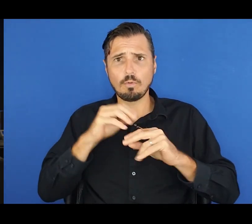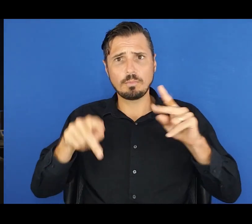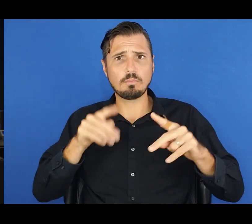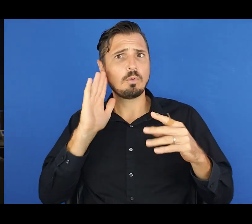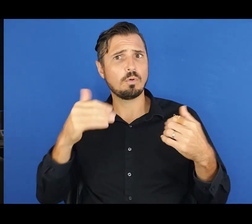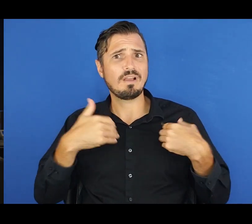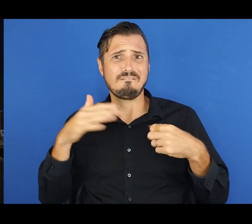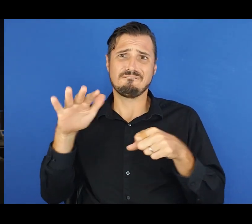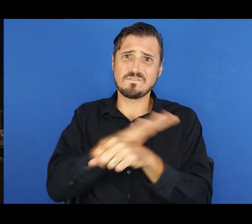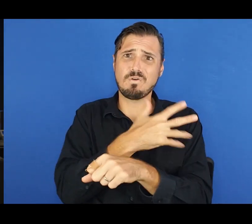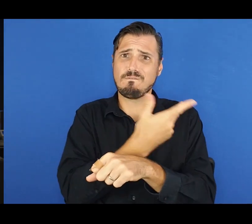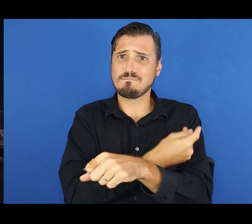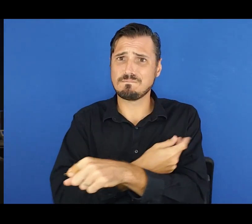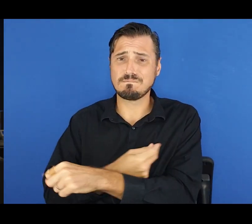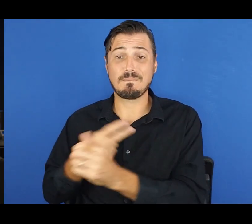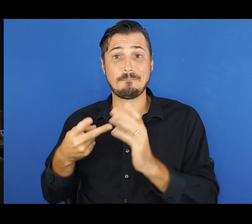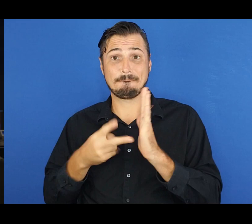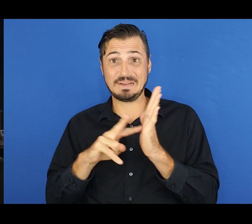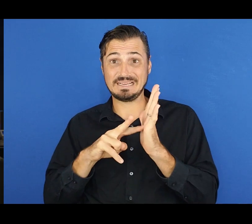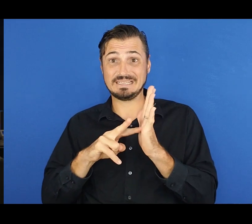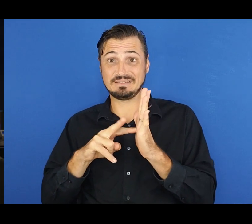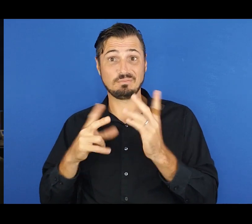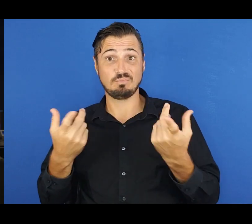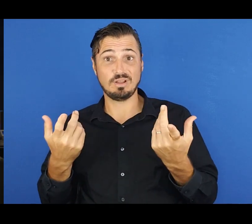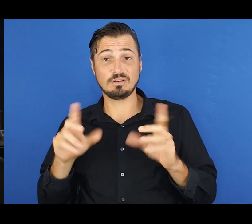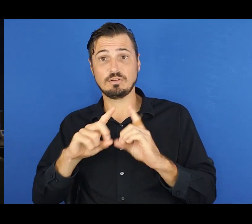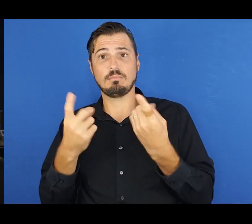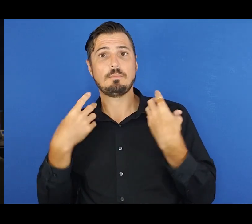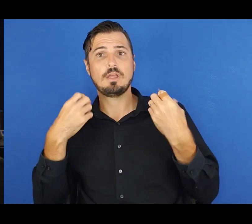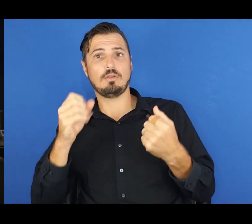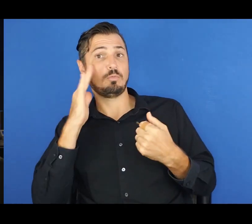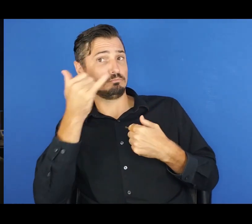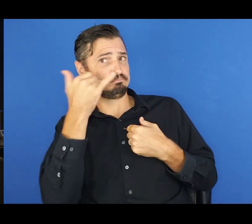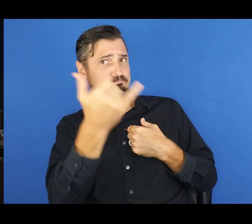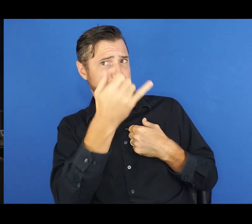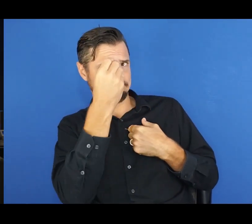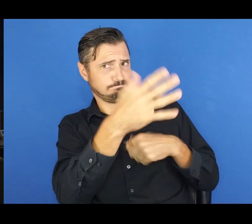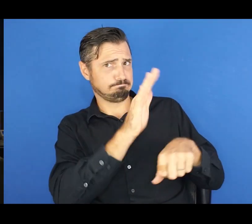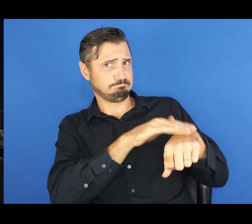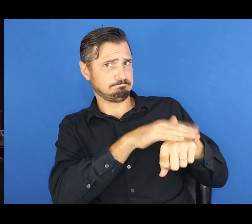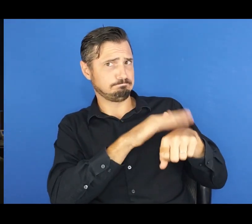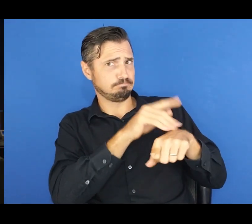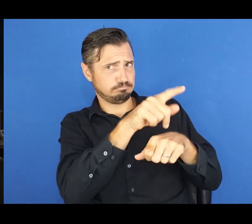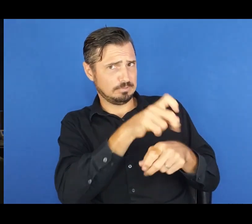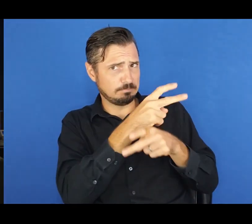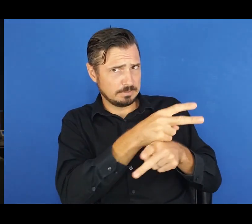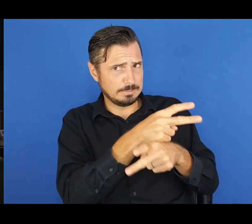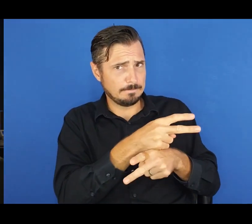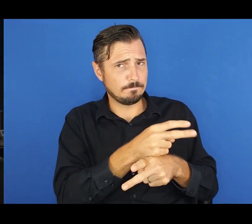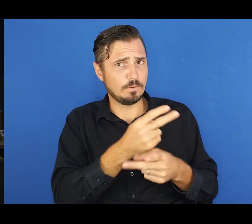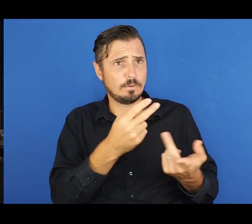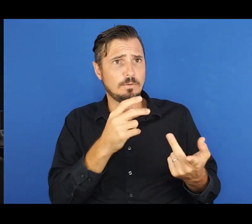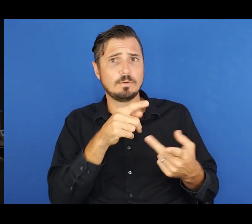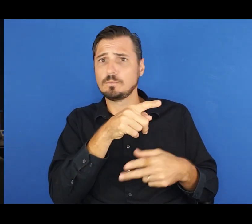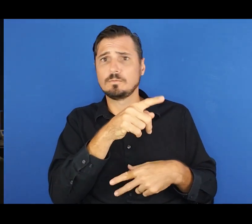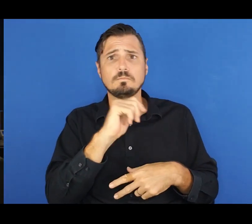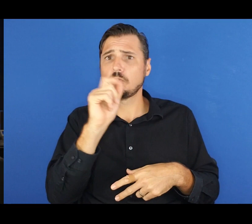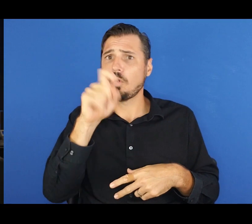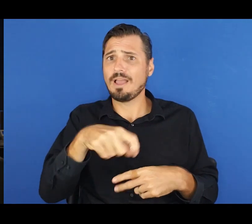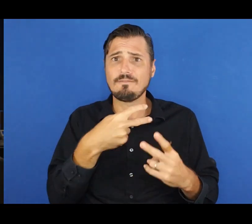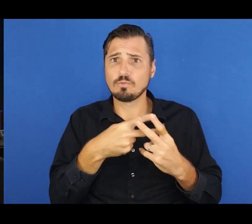In that case, the Department of Health just gives them a call to let them know to self-monitor. Their activities are not restricted at all.